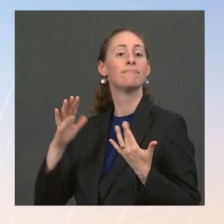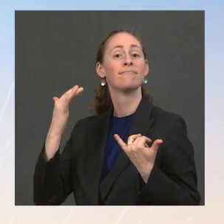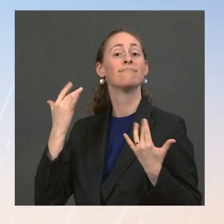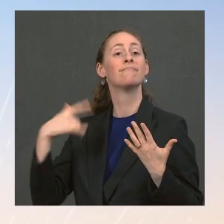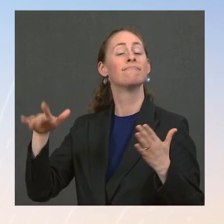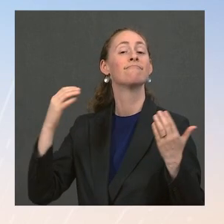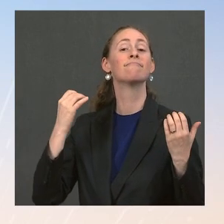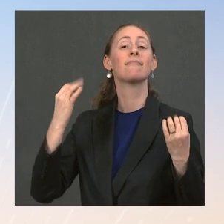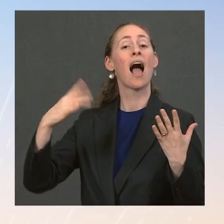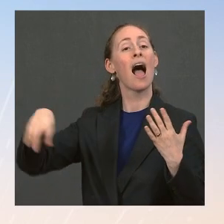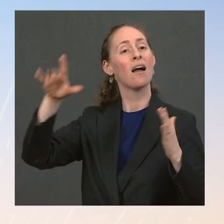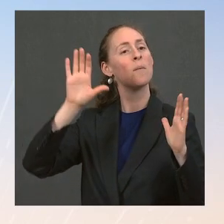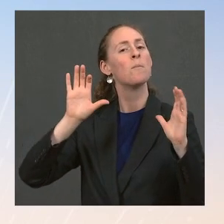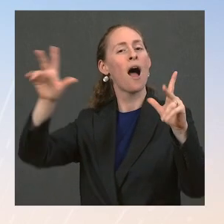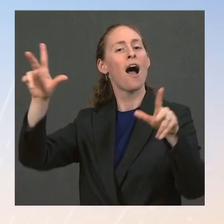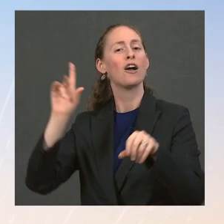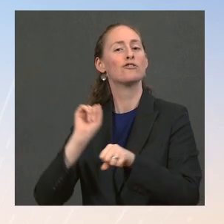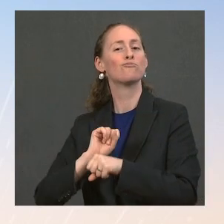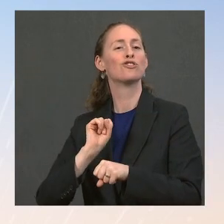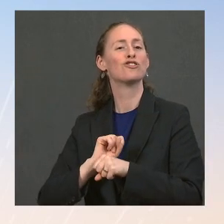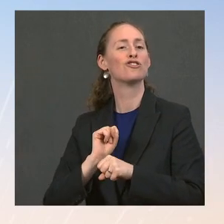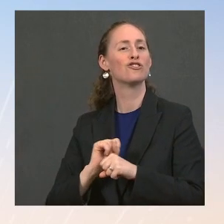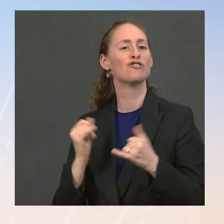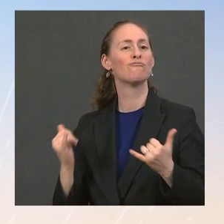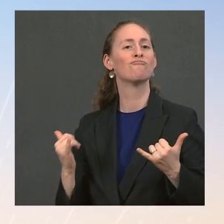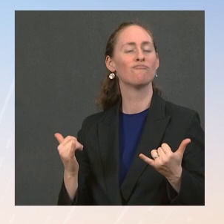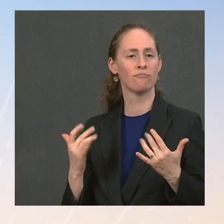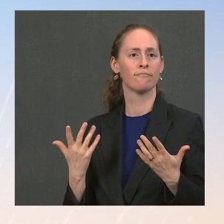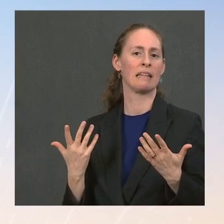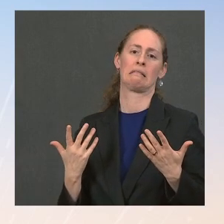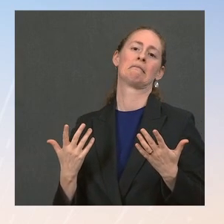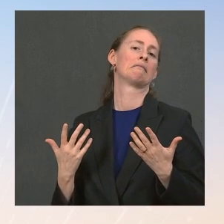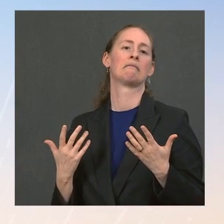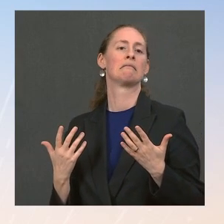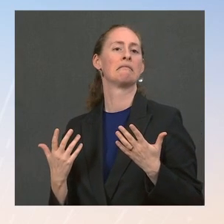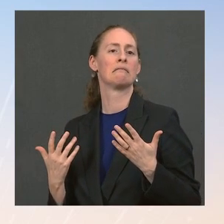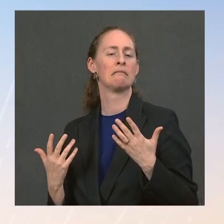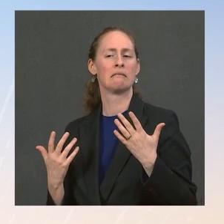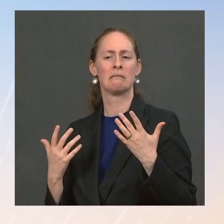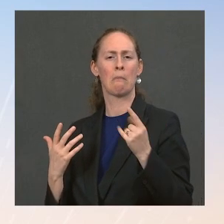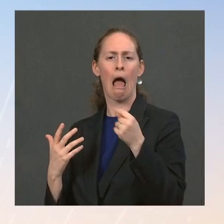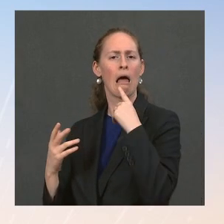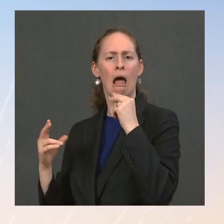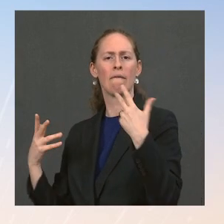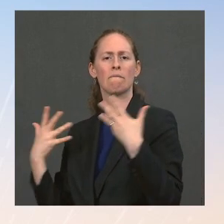is fear of catching the coronavirus. So, what more can the White House do here in order to fix the labor shortage,